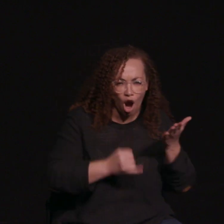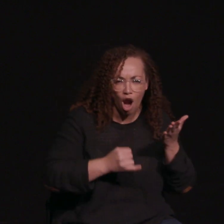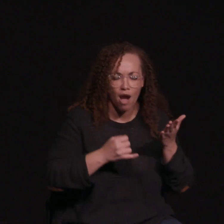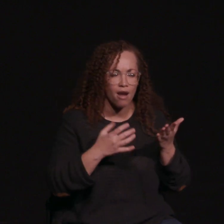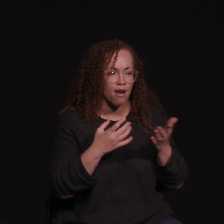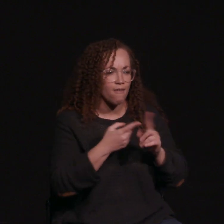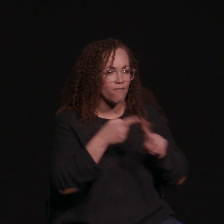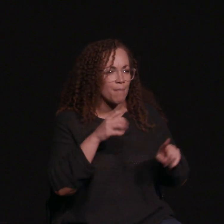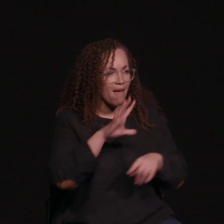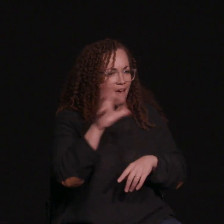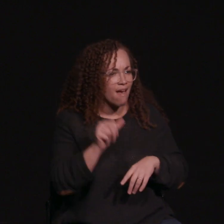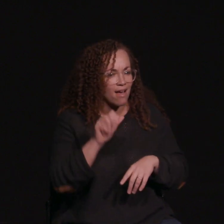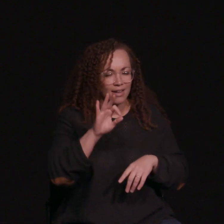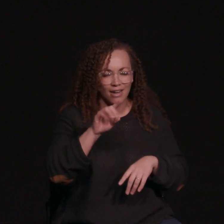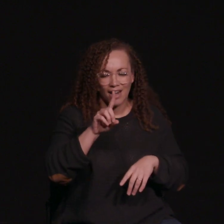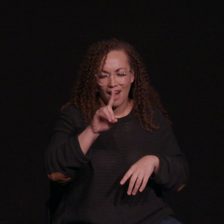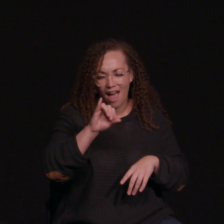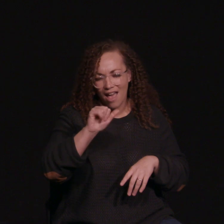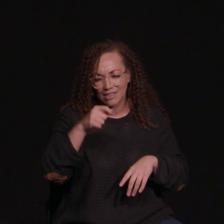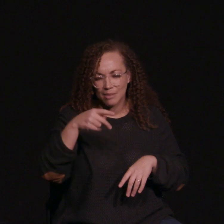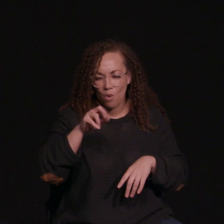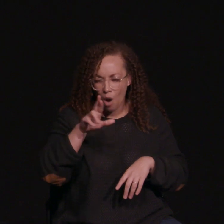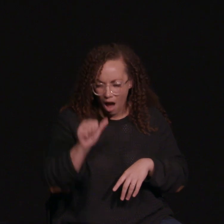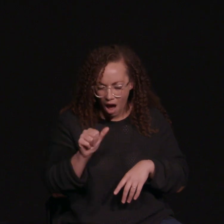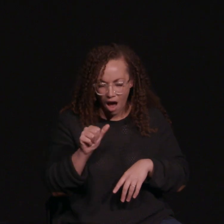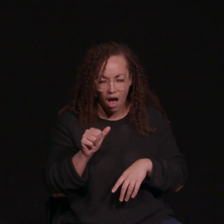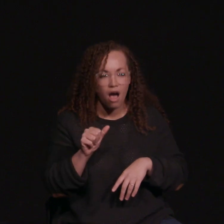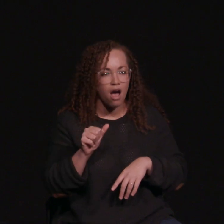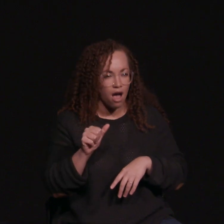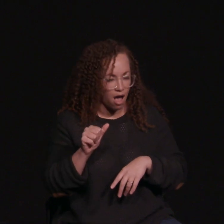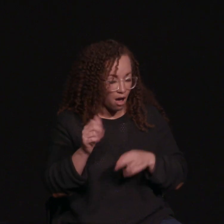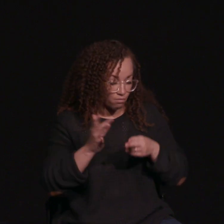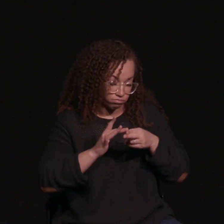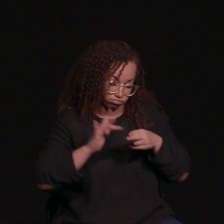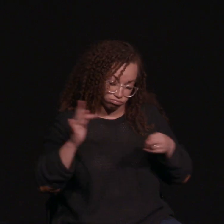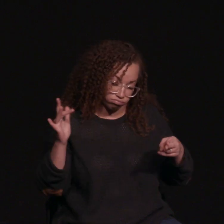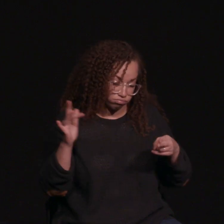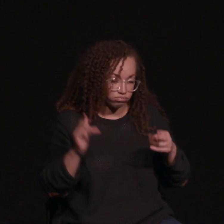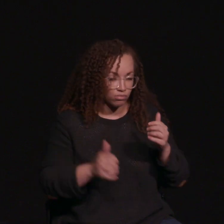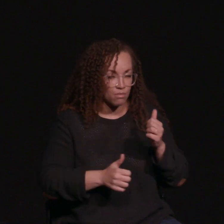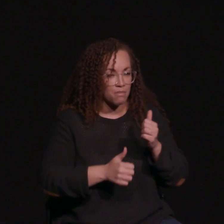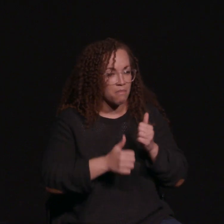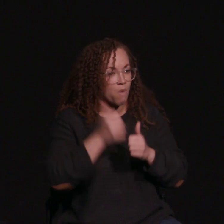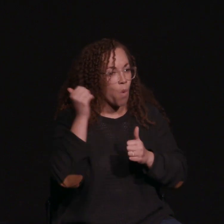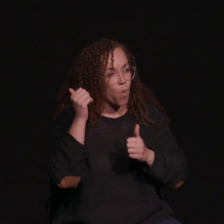It was the most critically acclaimed American cookbook published in 2021.